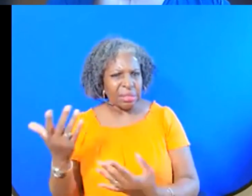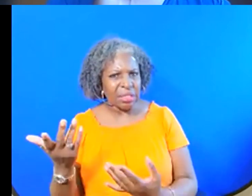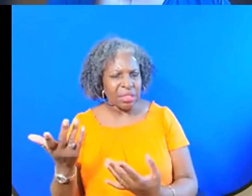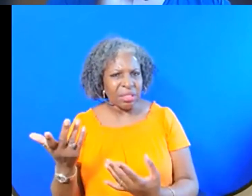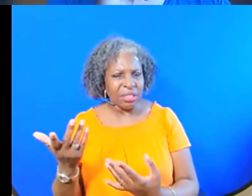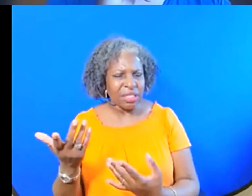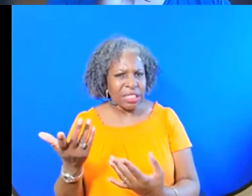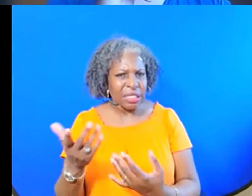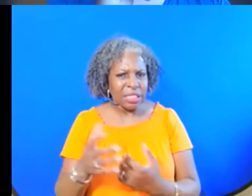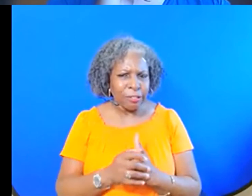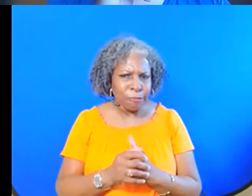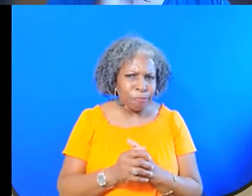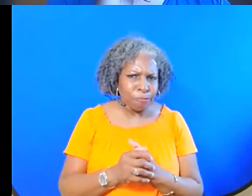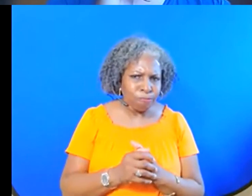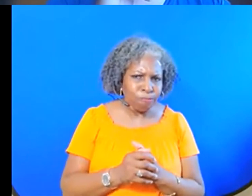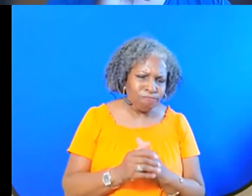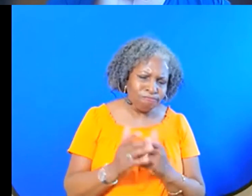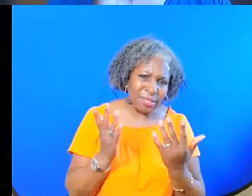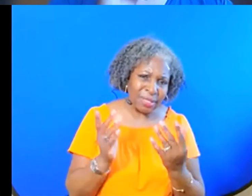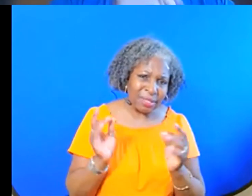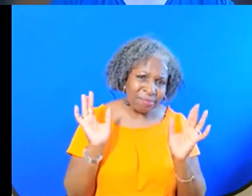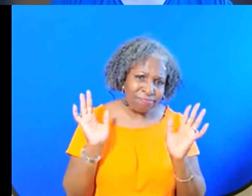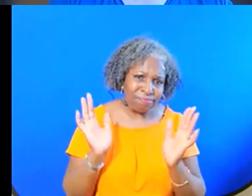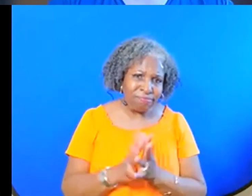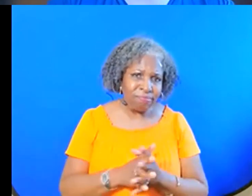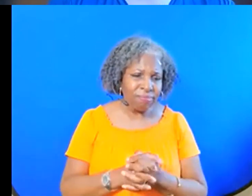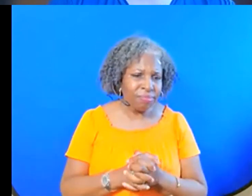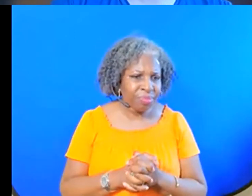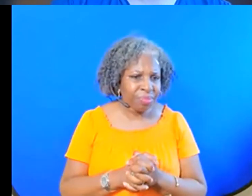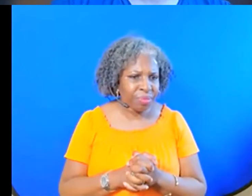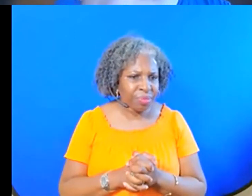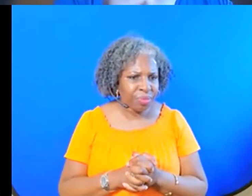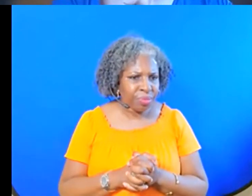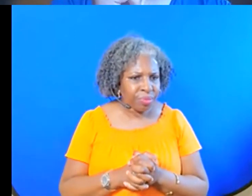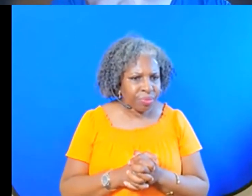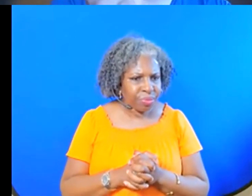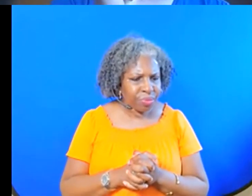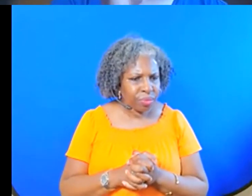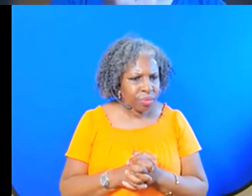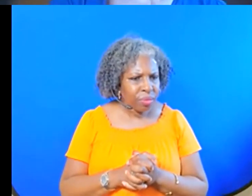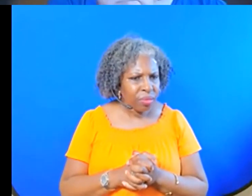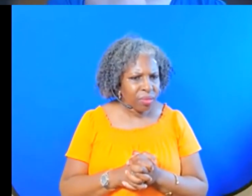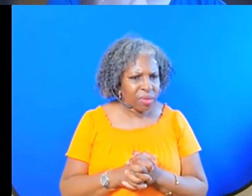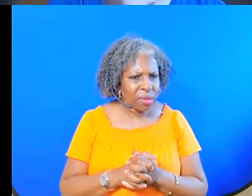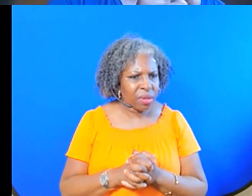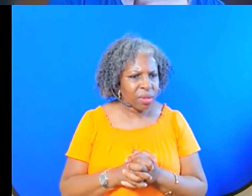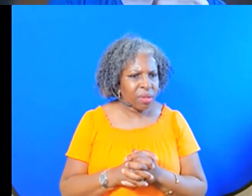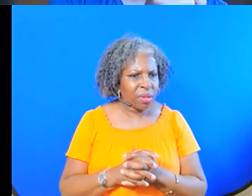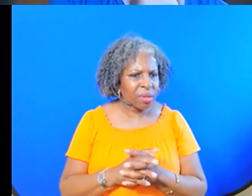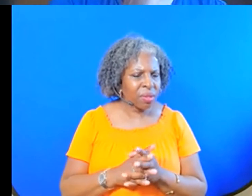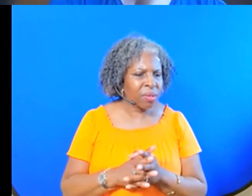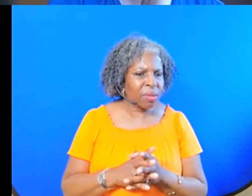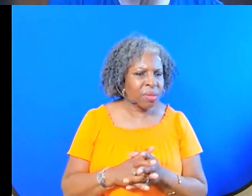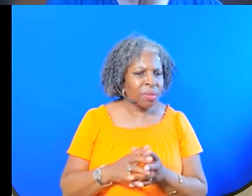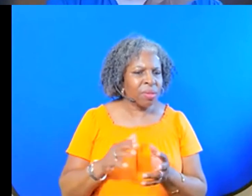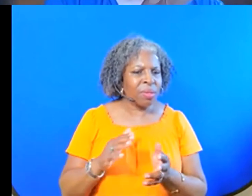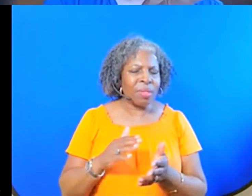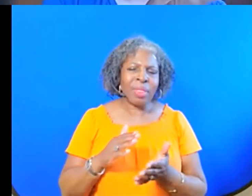CÍARAN: I like, maybe it's maybe that there is no current, like direction for it.